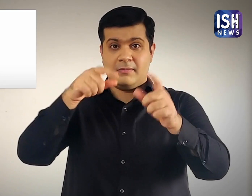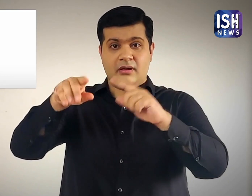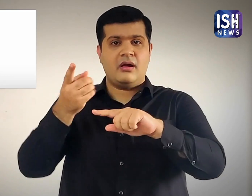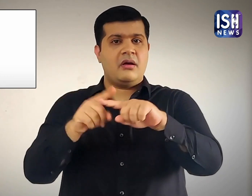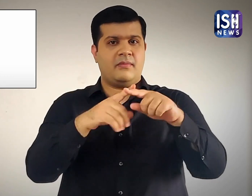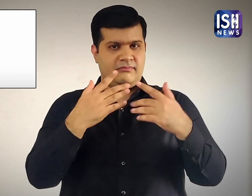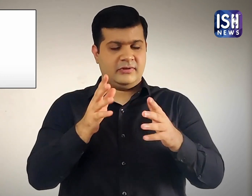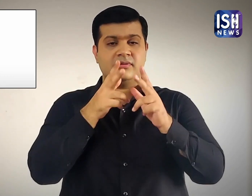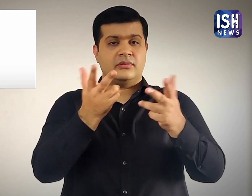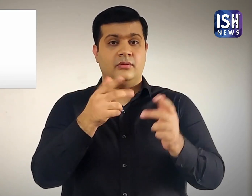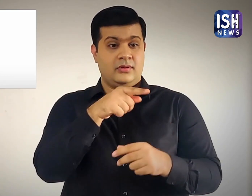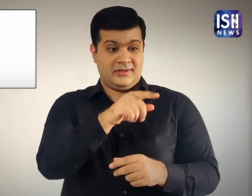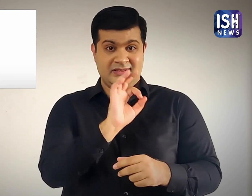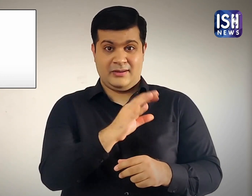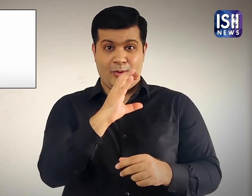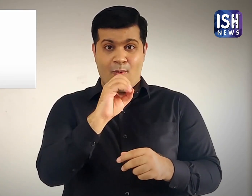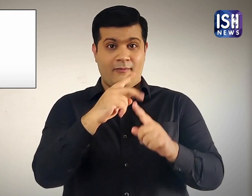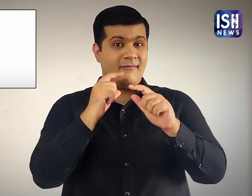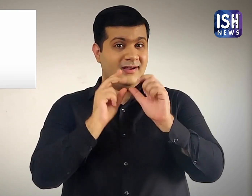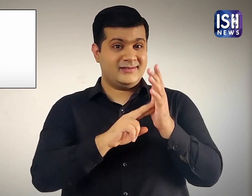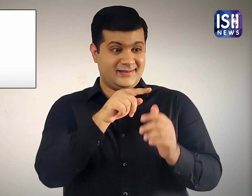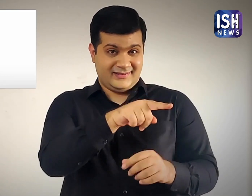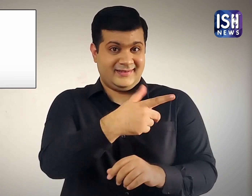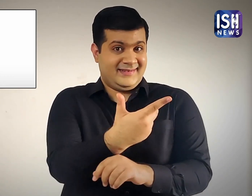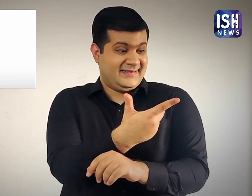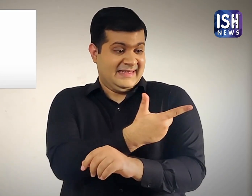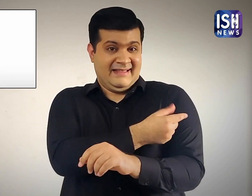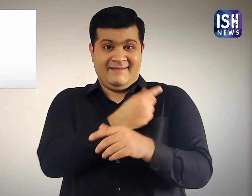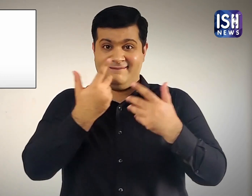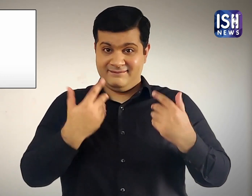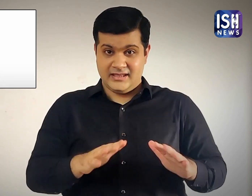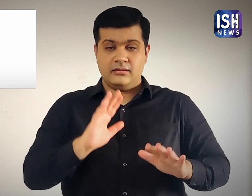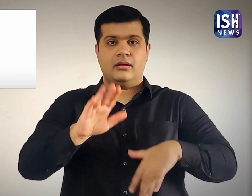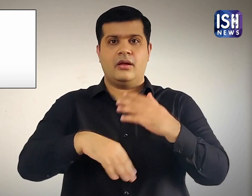Recipients of Covaxin had developed